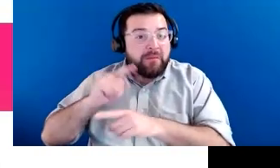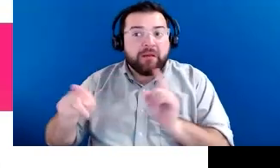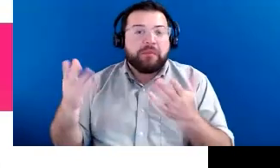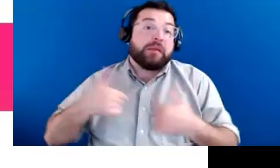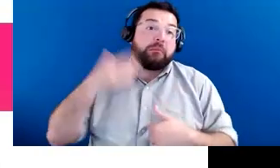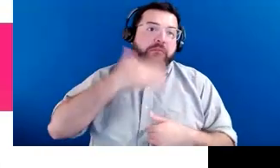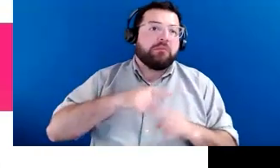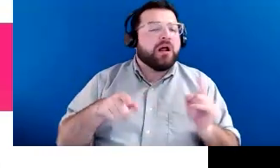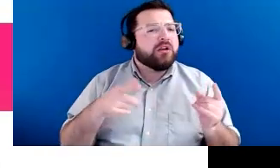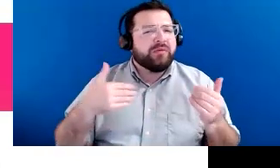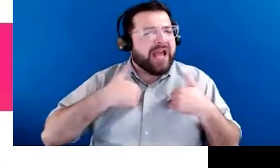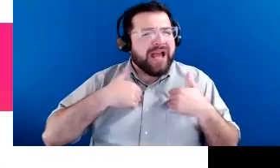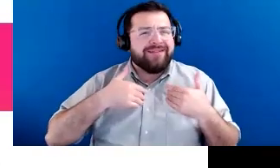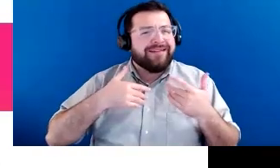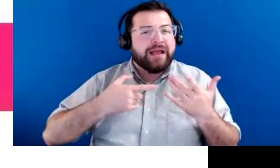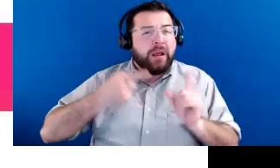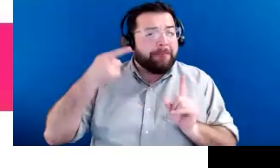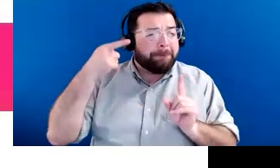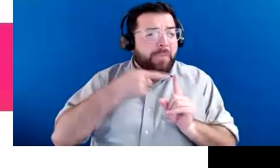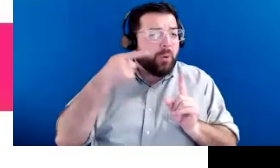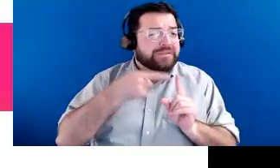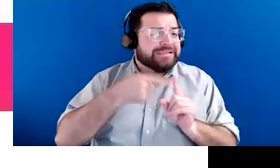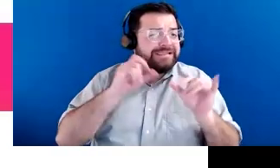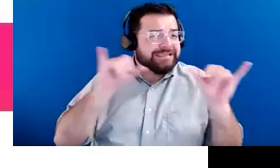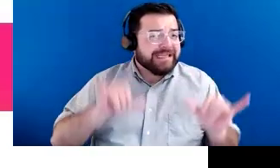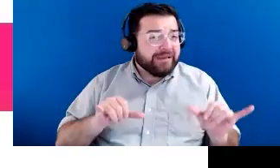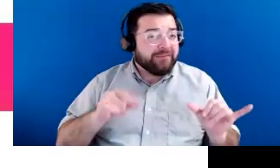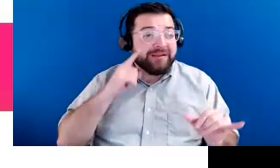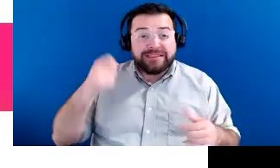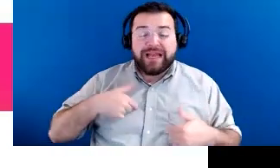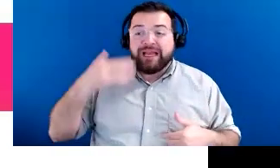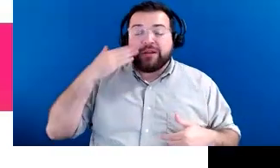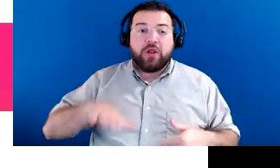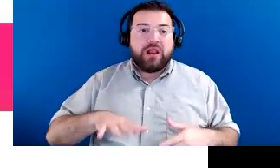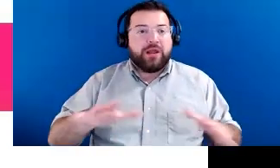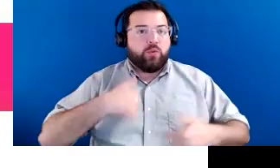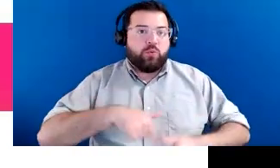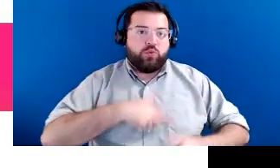Is there some kind of point system because I know there's kind of I mean, we don't want people to do the minimum,